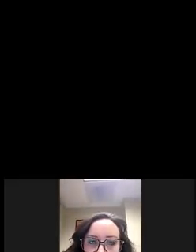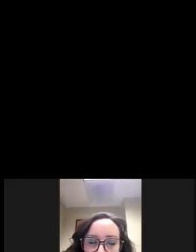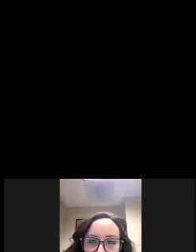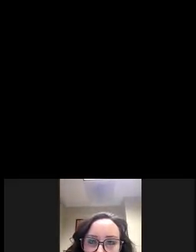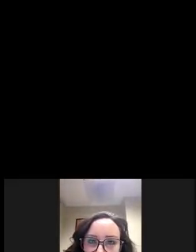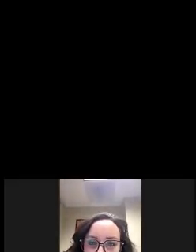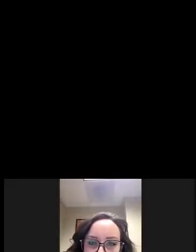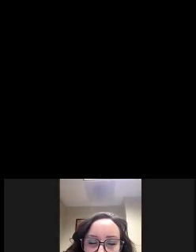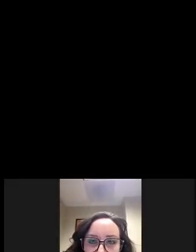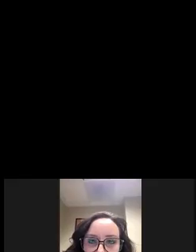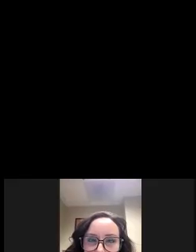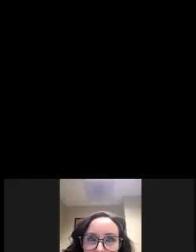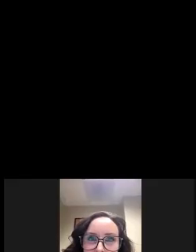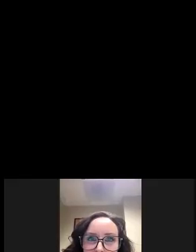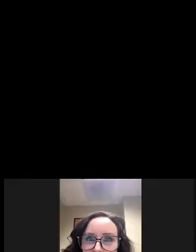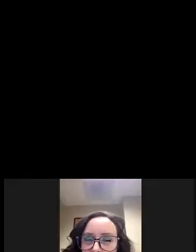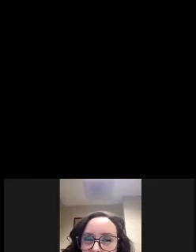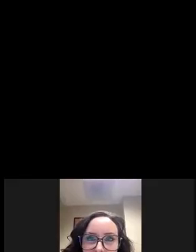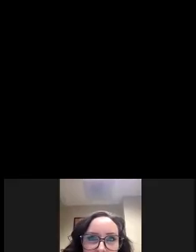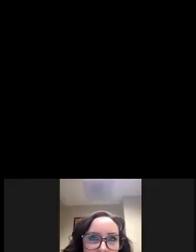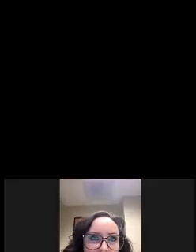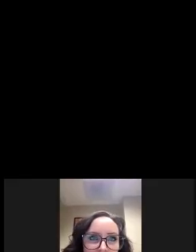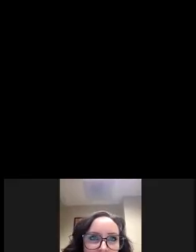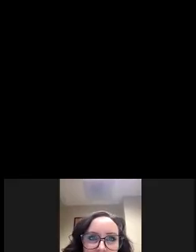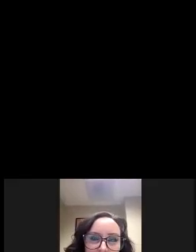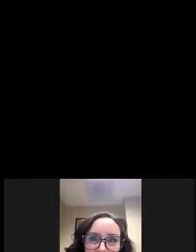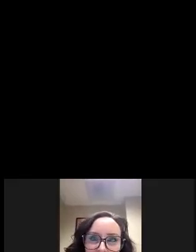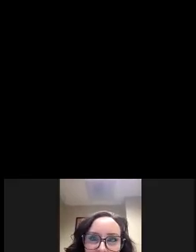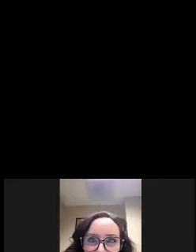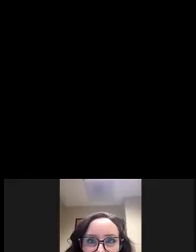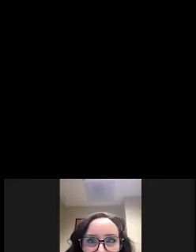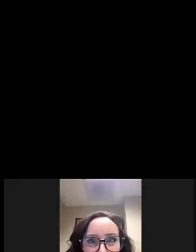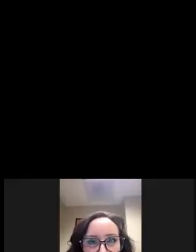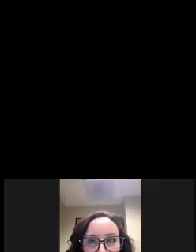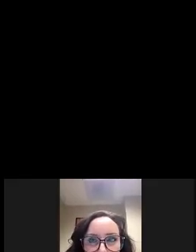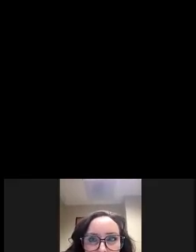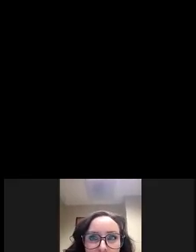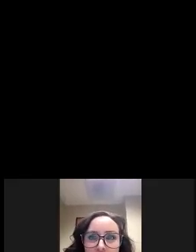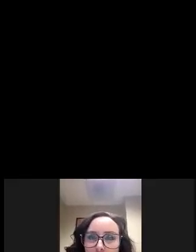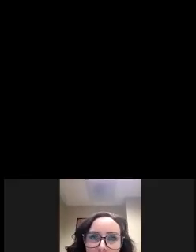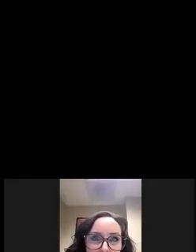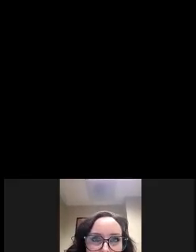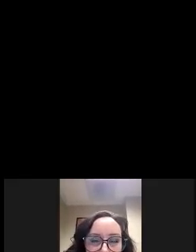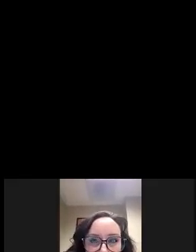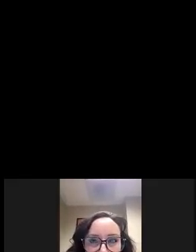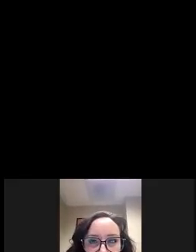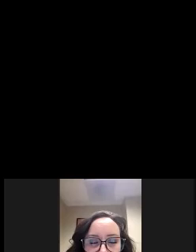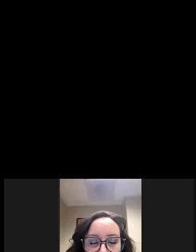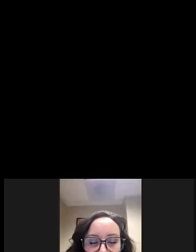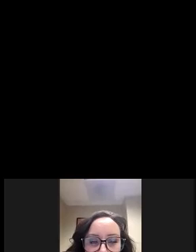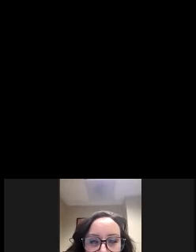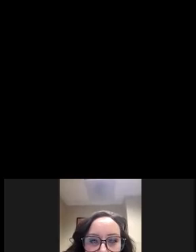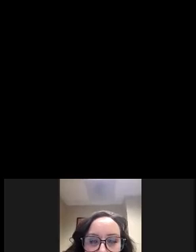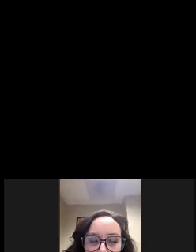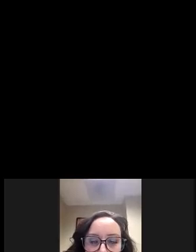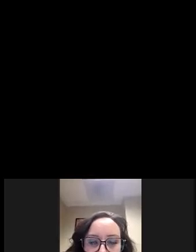her siblings because she cannot. Siblings can't eat food around her. We don't have treats in the house anymore. How do I make